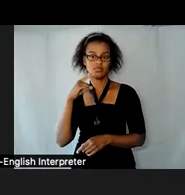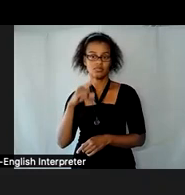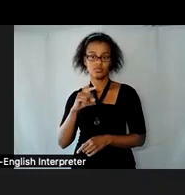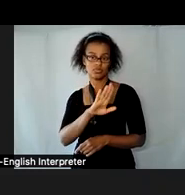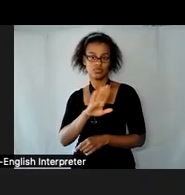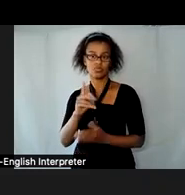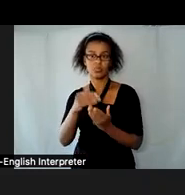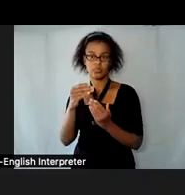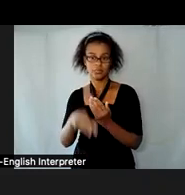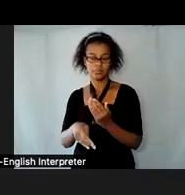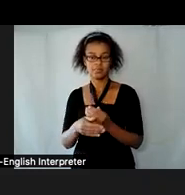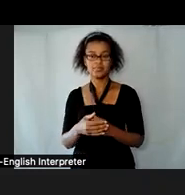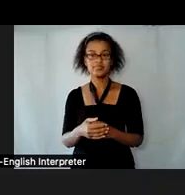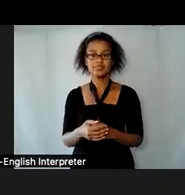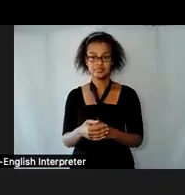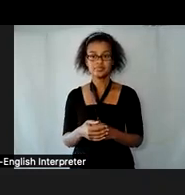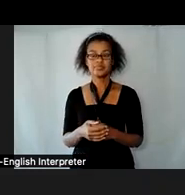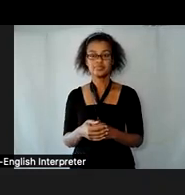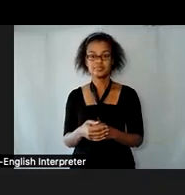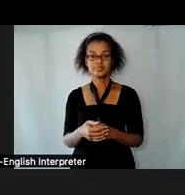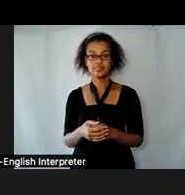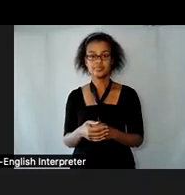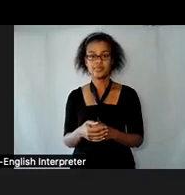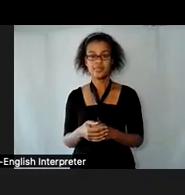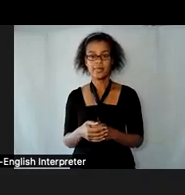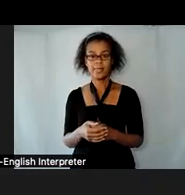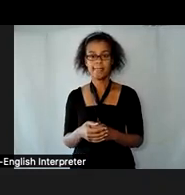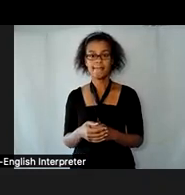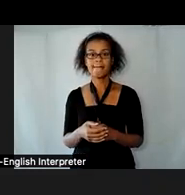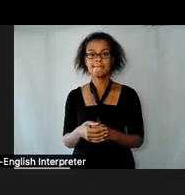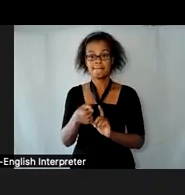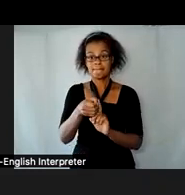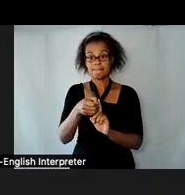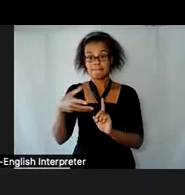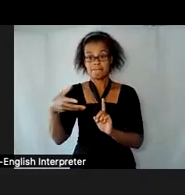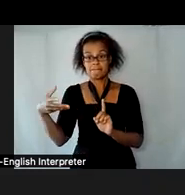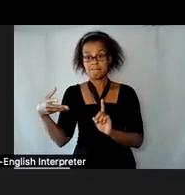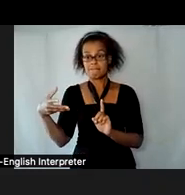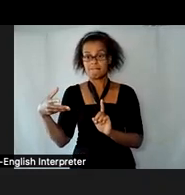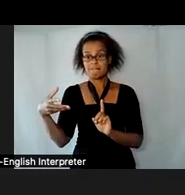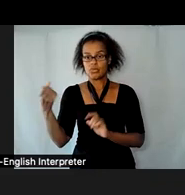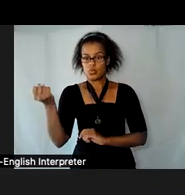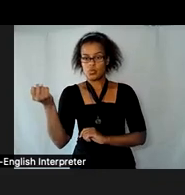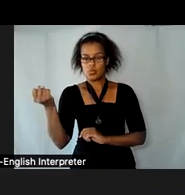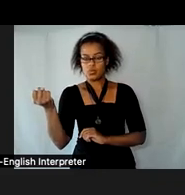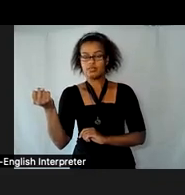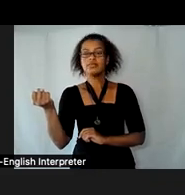And before I get into further details about the grant program and how to apply